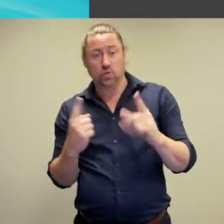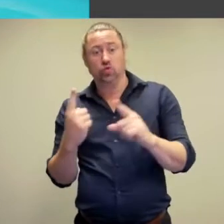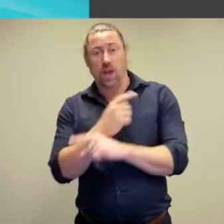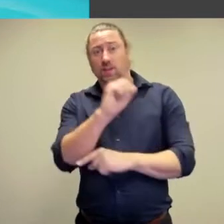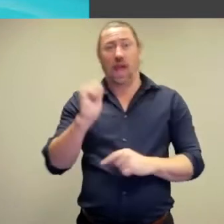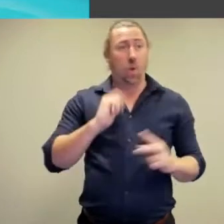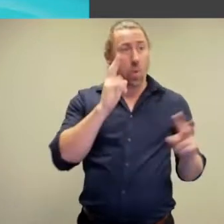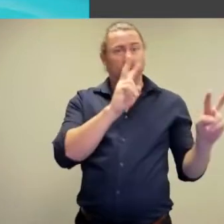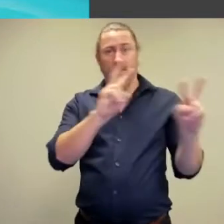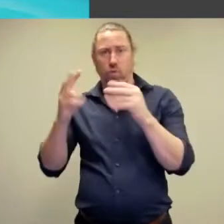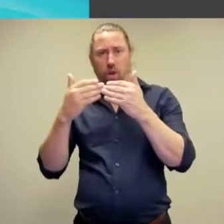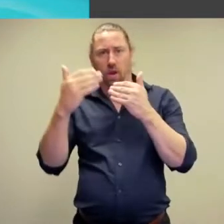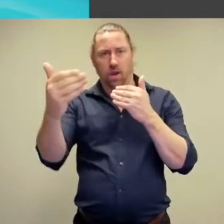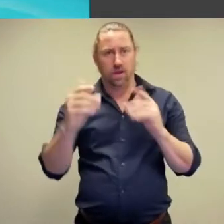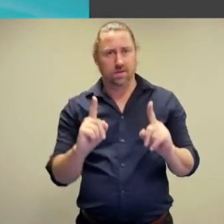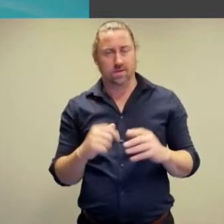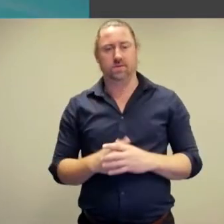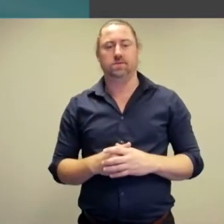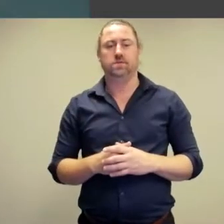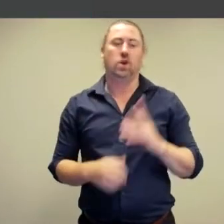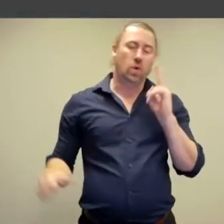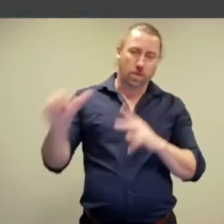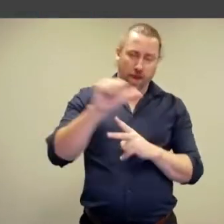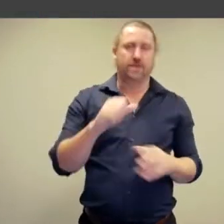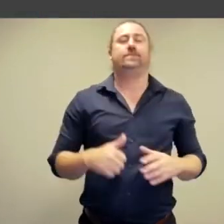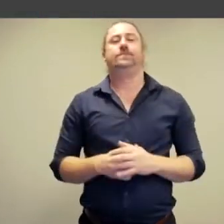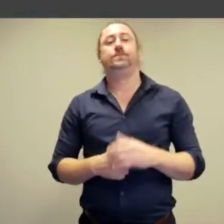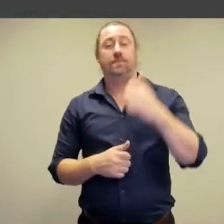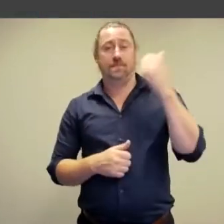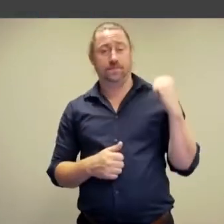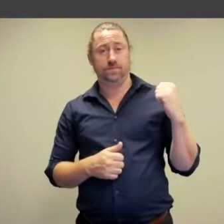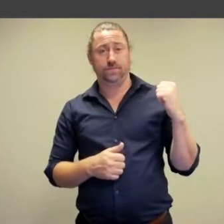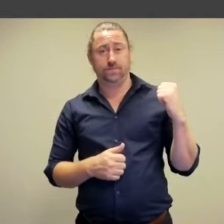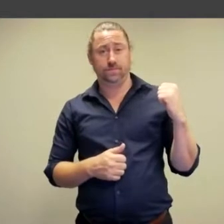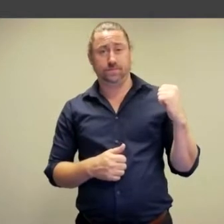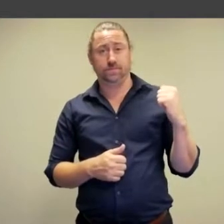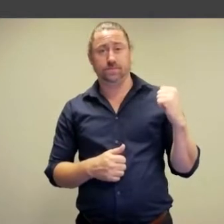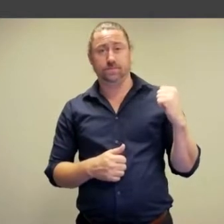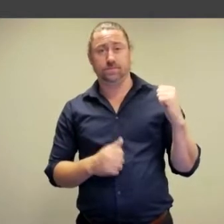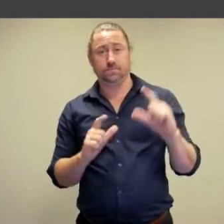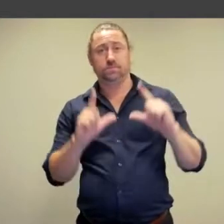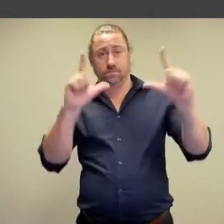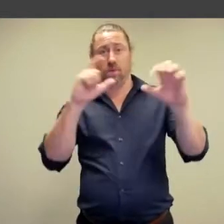Alright, let's dive in.